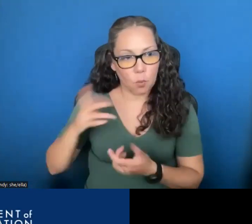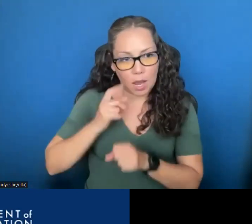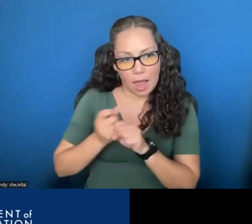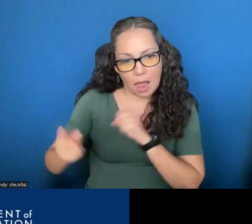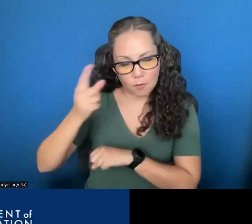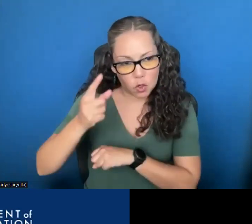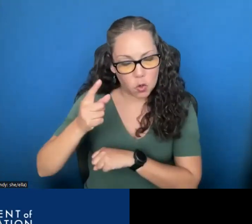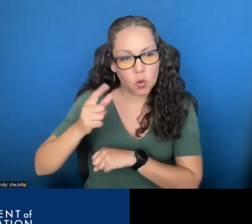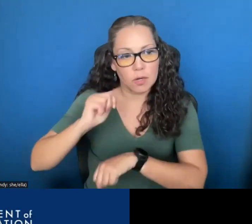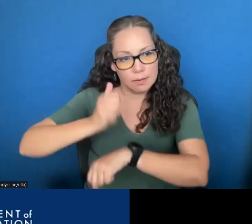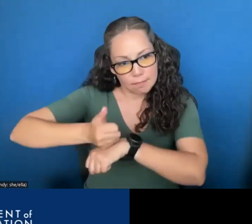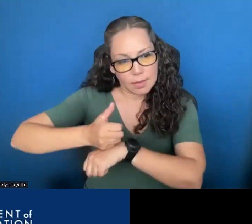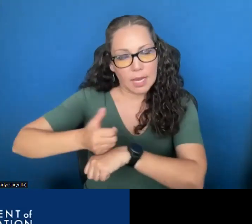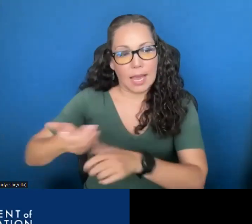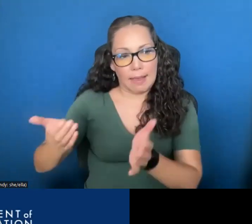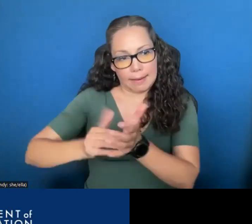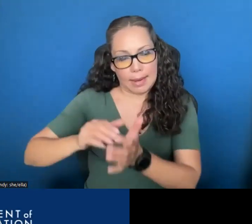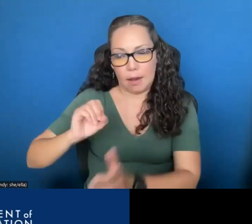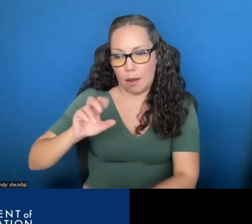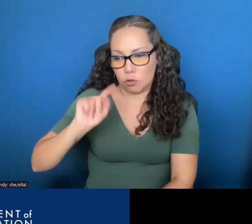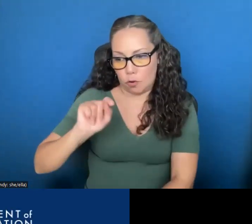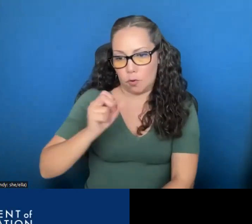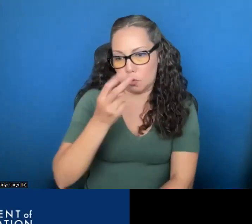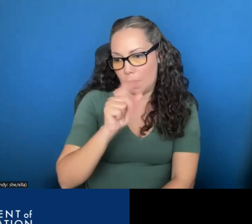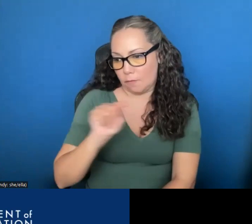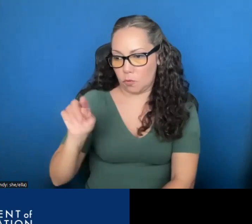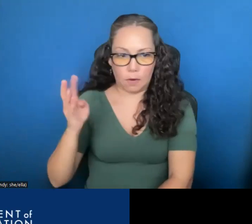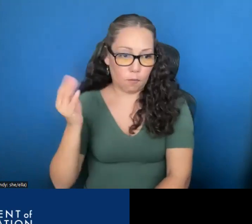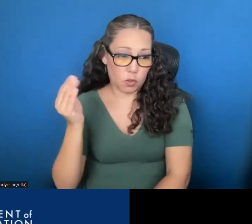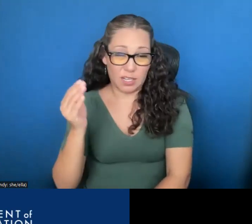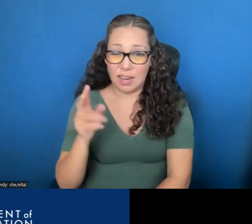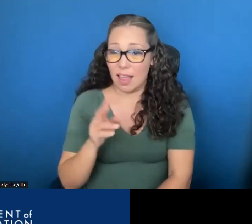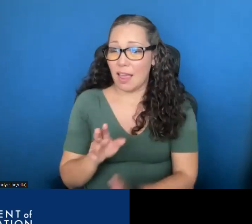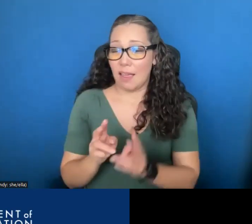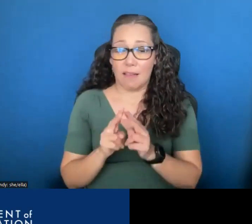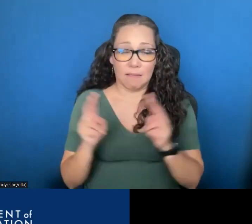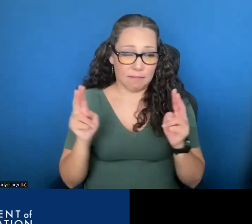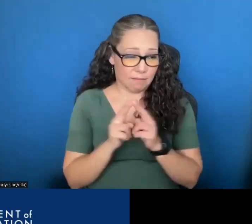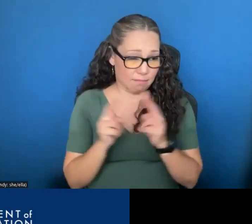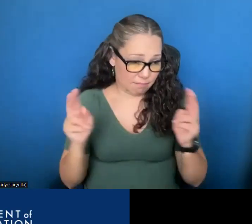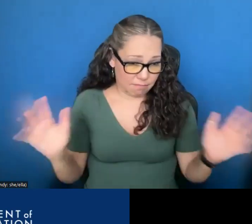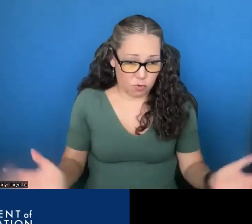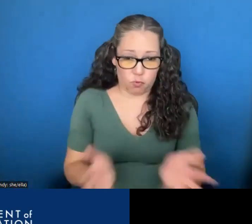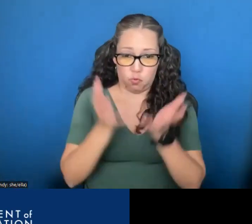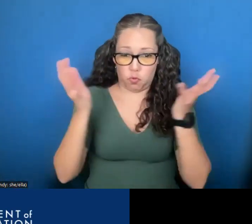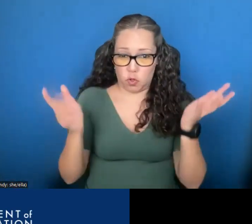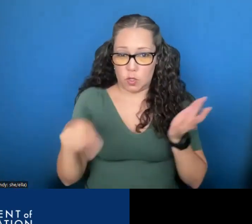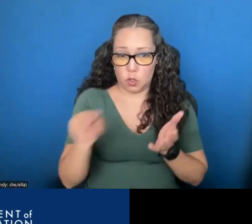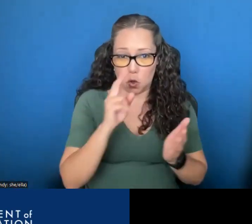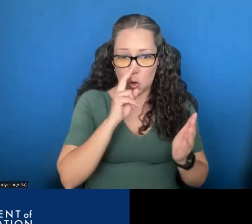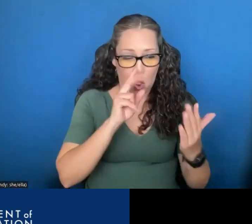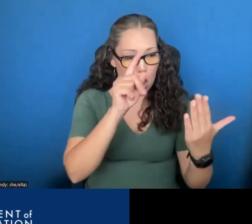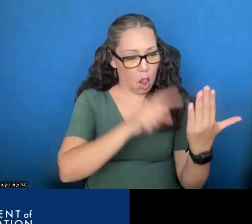County again October 12th through 14 um I highly encourage you all to um look up April's uh website